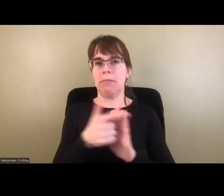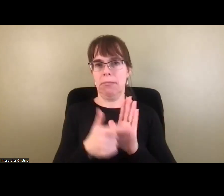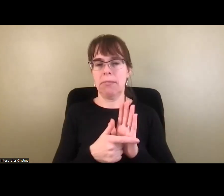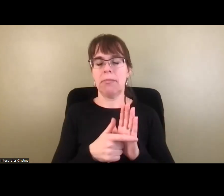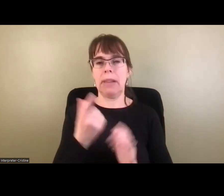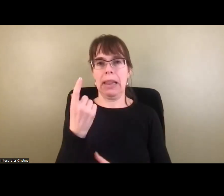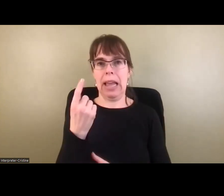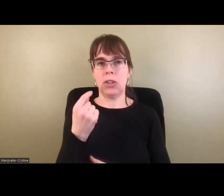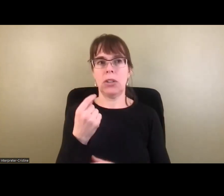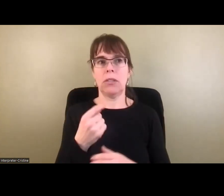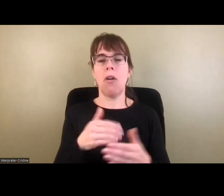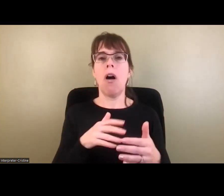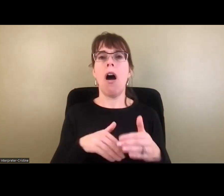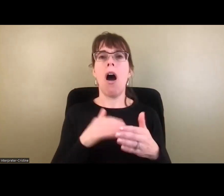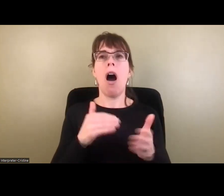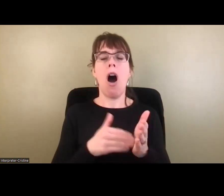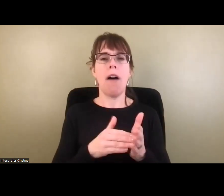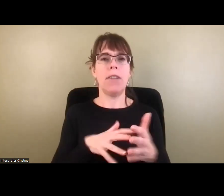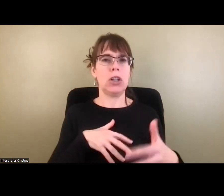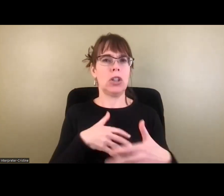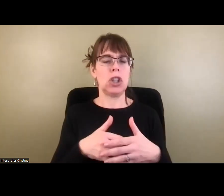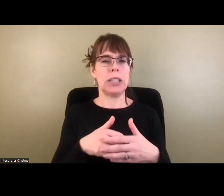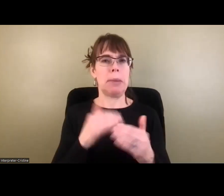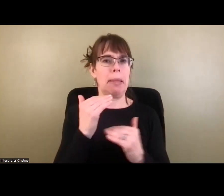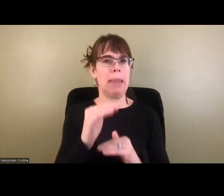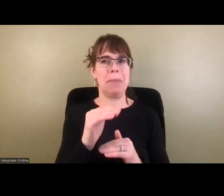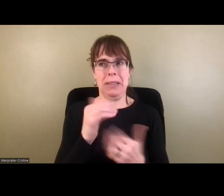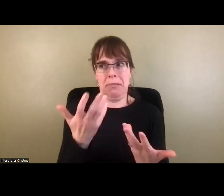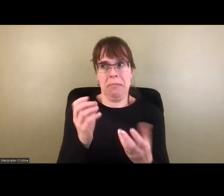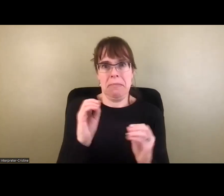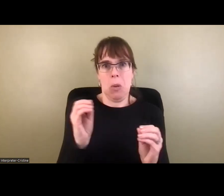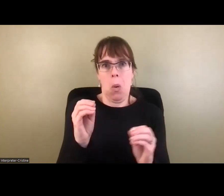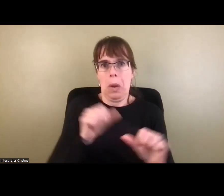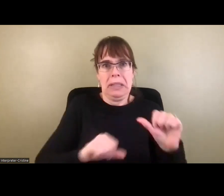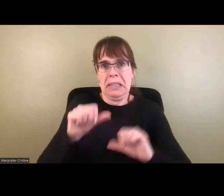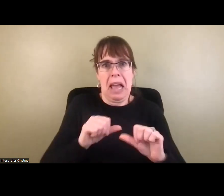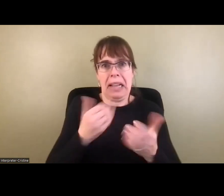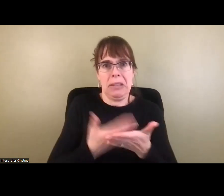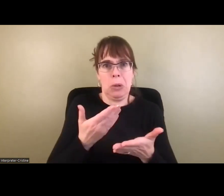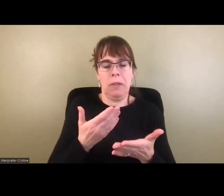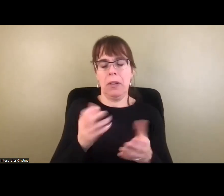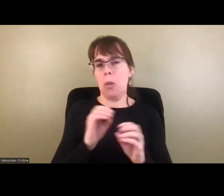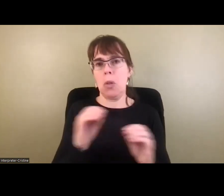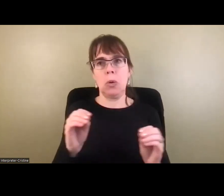Often gestational limits are not based in any medical science, and they are not supported by the medical community.